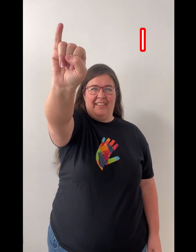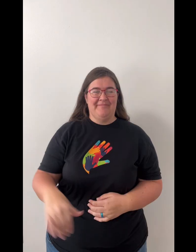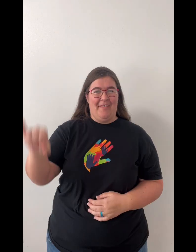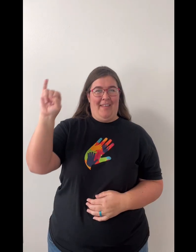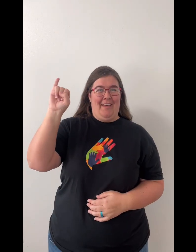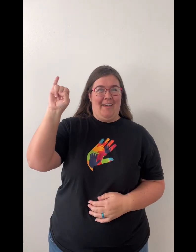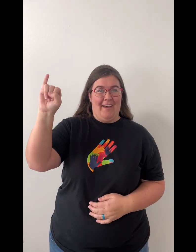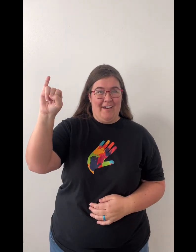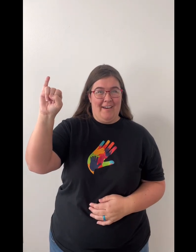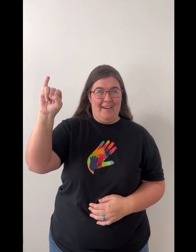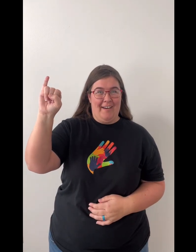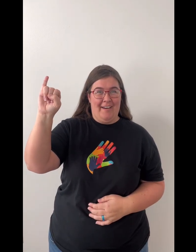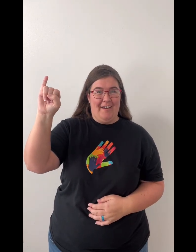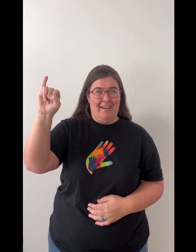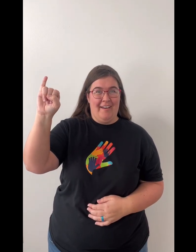How to sign I in ASL